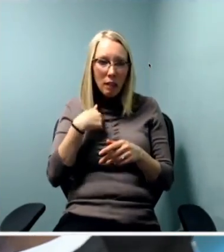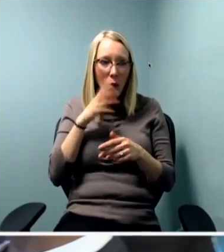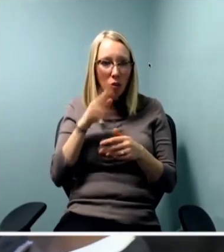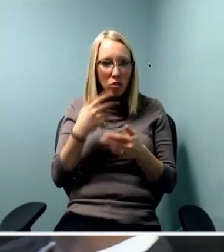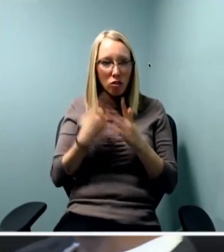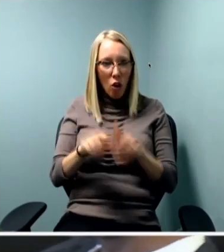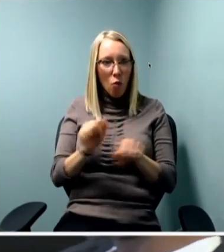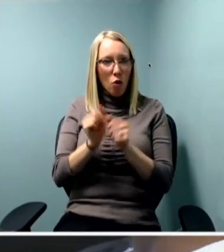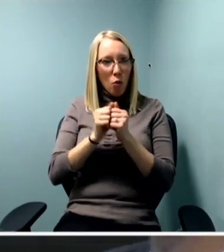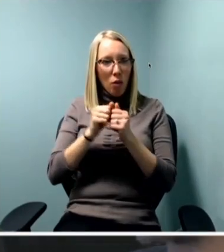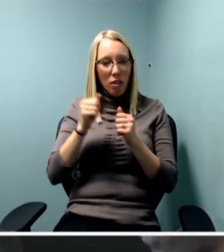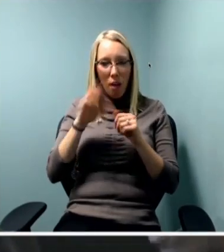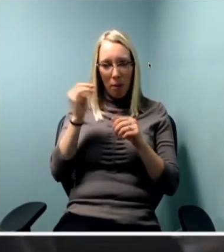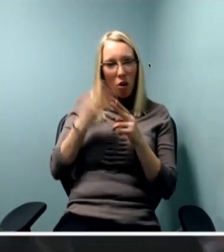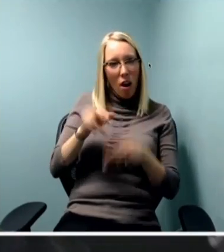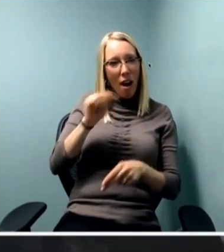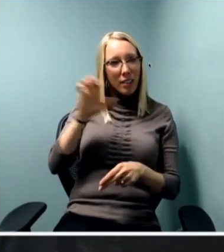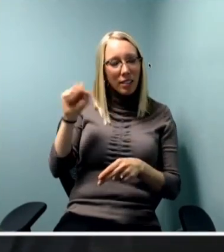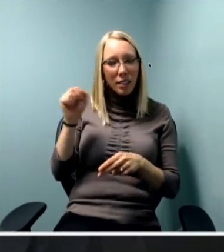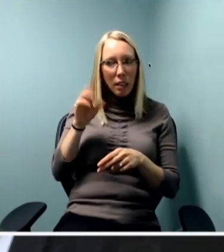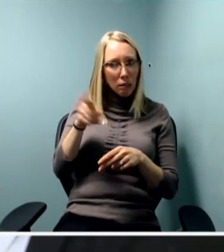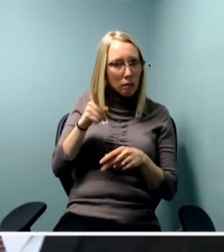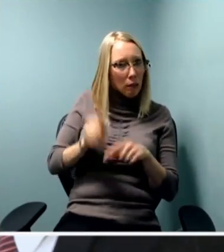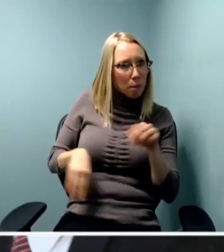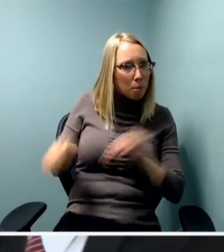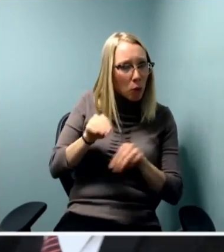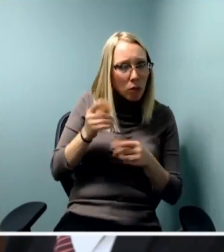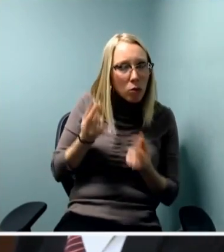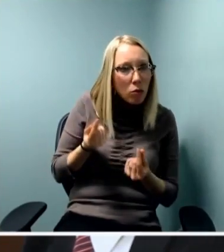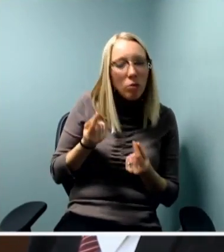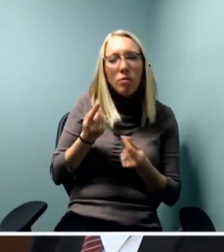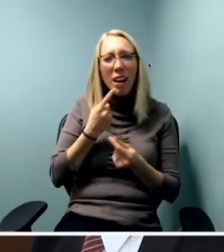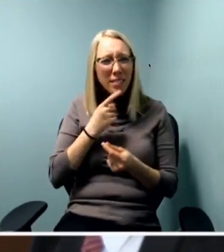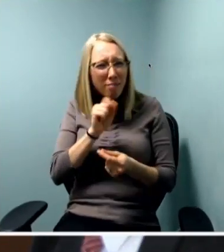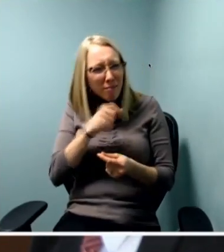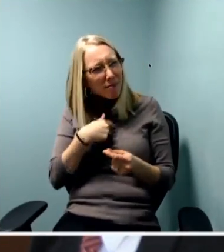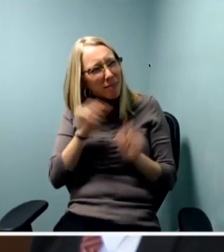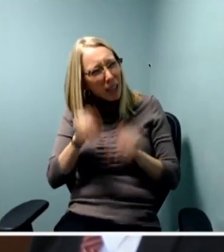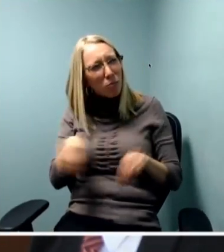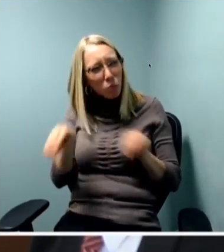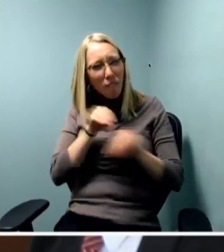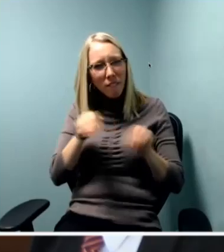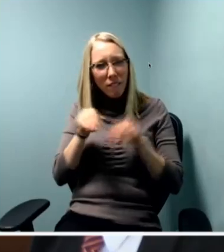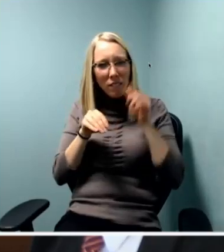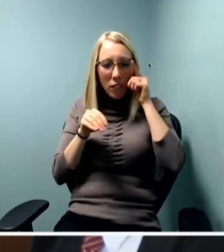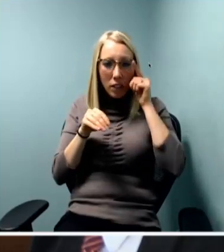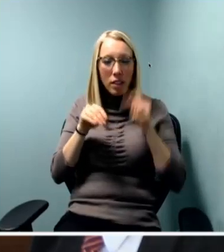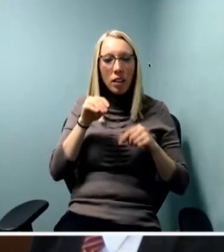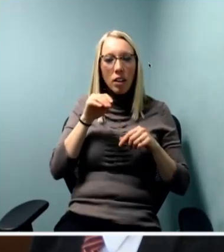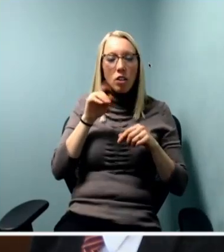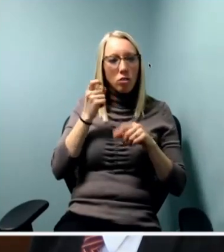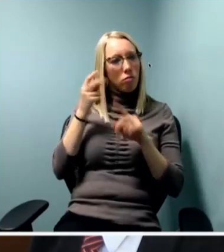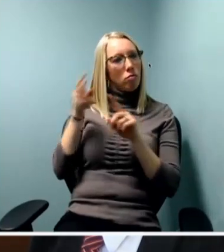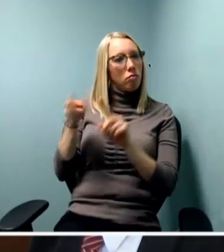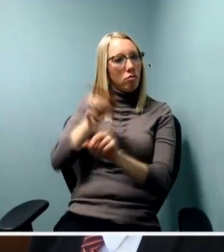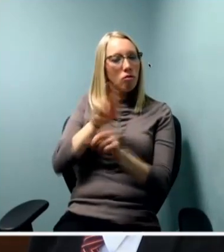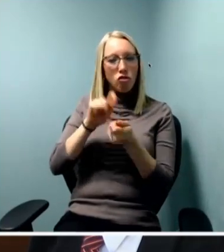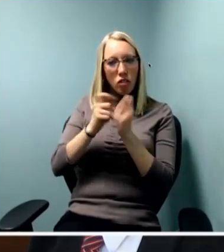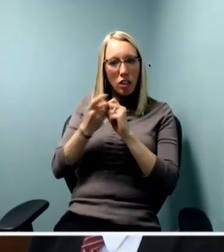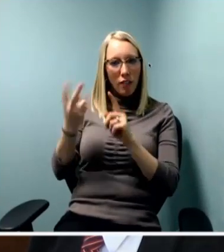(John) And I said, "Oh, they move." You just got to look differently, Bill. Okay, you look. And he said afterwards that it completely changed